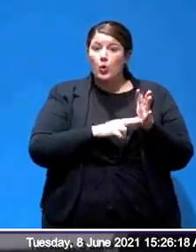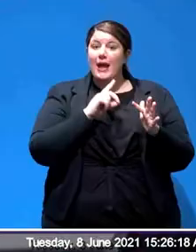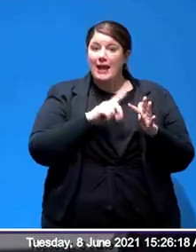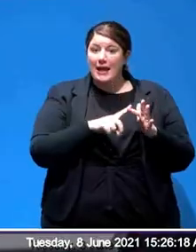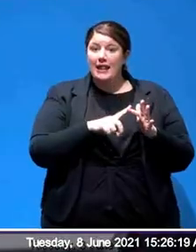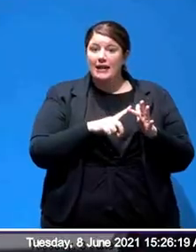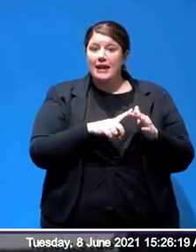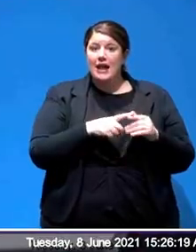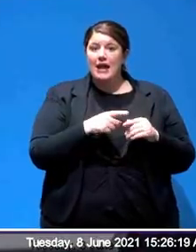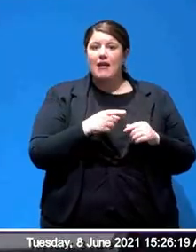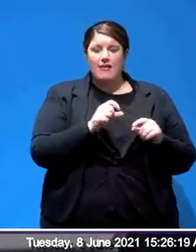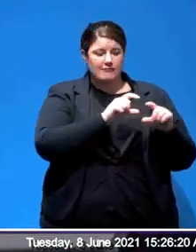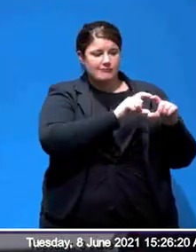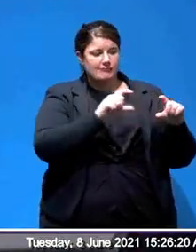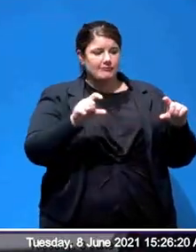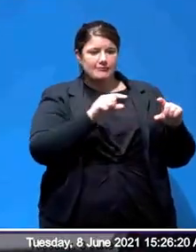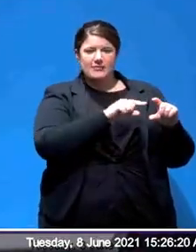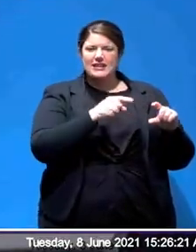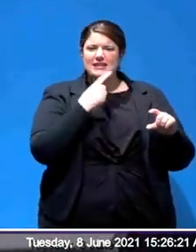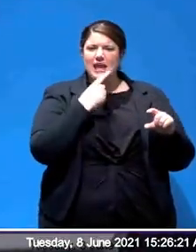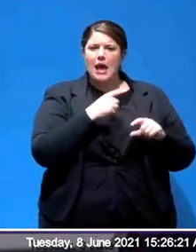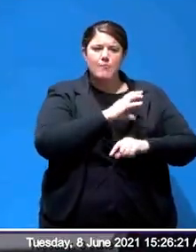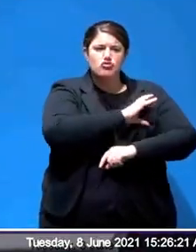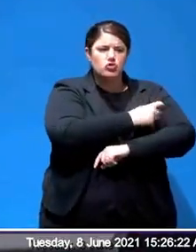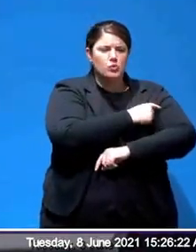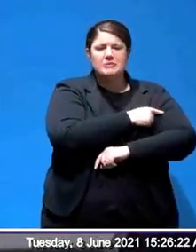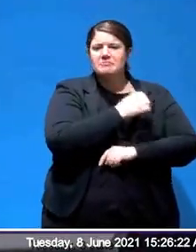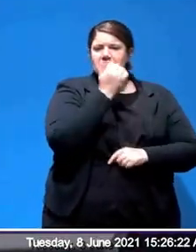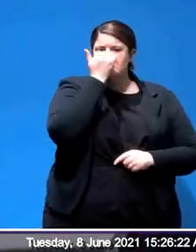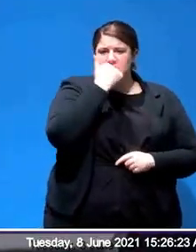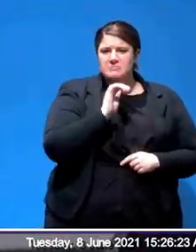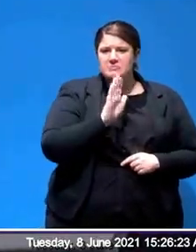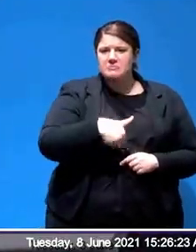around the bruising being insignificant and there were a number of bruises, or